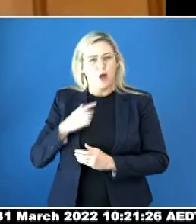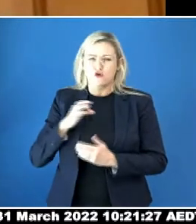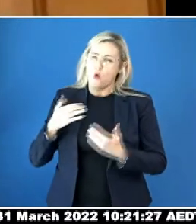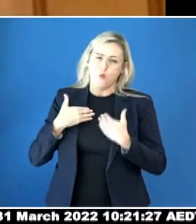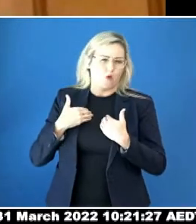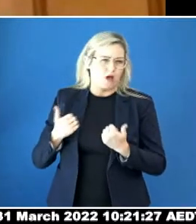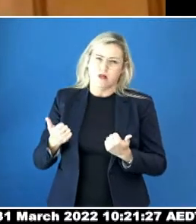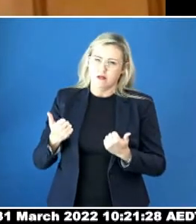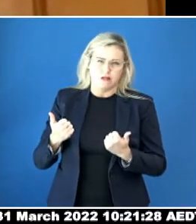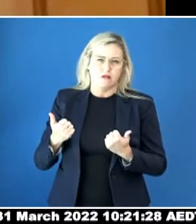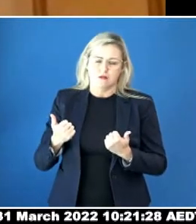all, right.